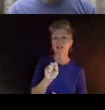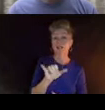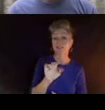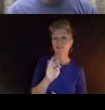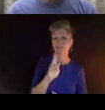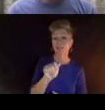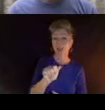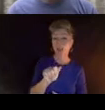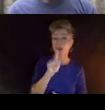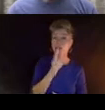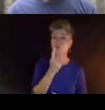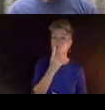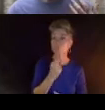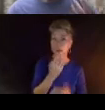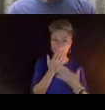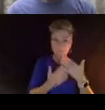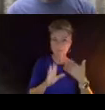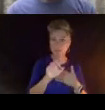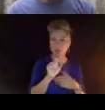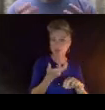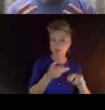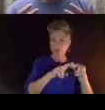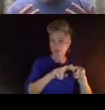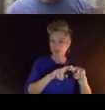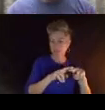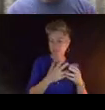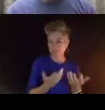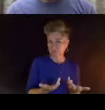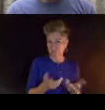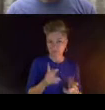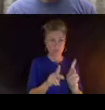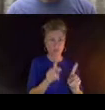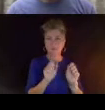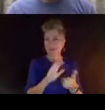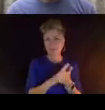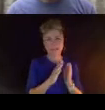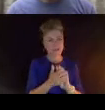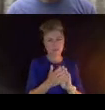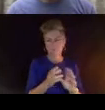so red blood cells. People can become readily polycythemic if they're dehydrated,